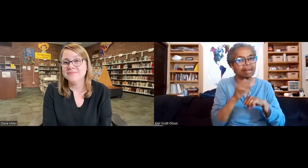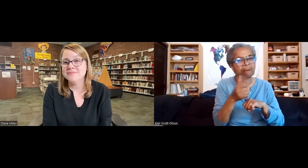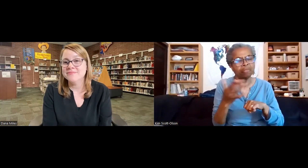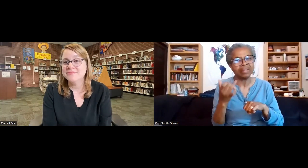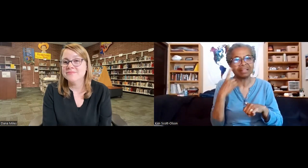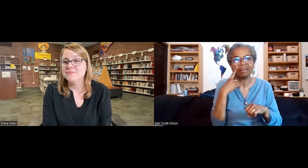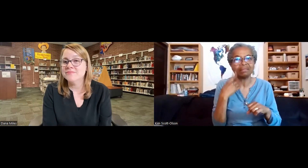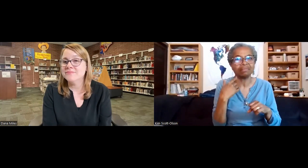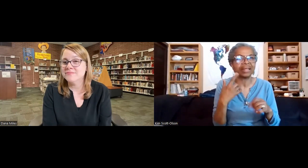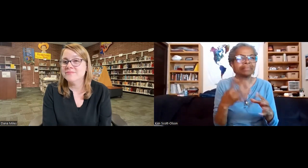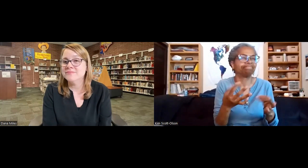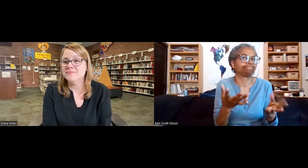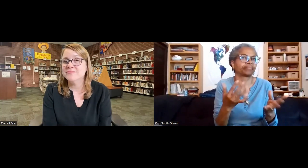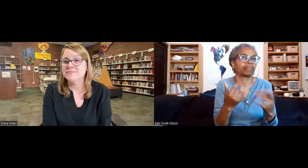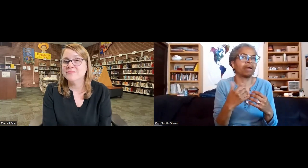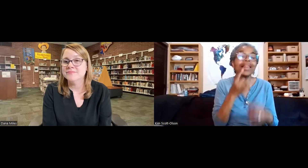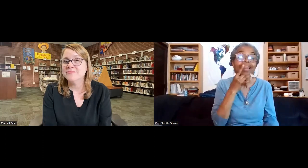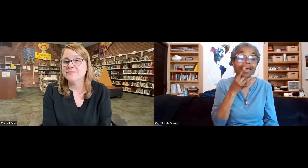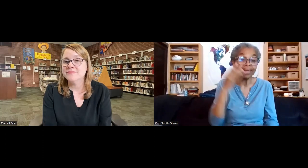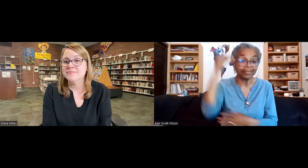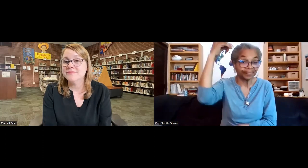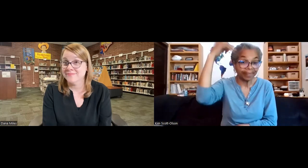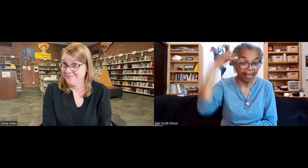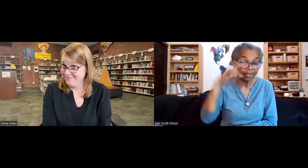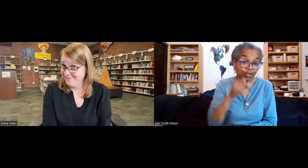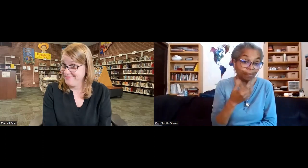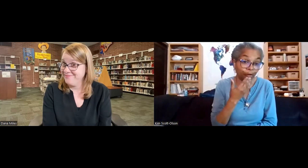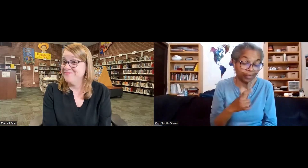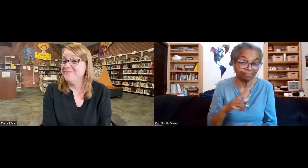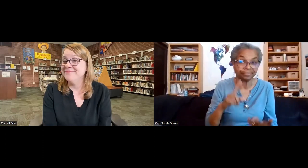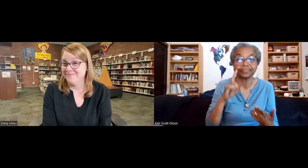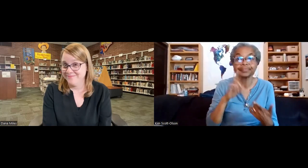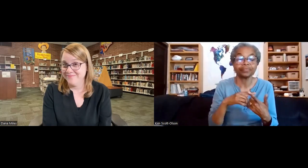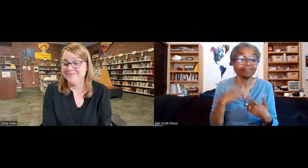As for other factors, overhead lighting is good,